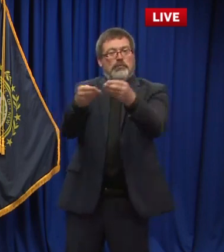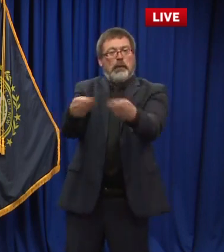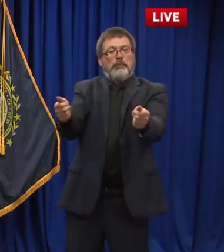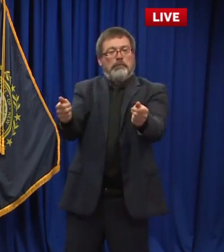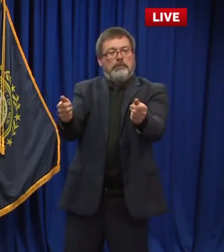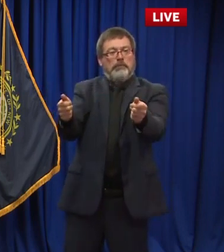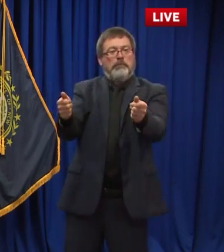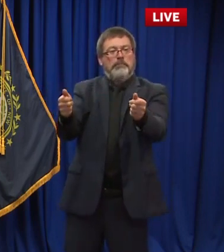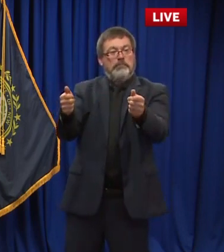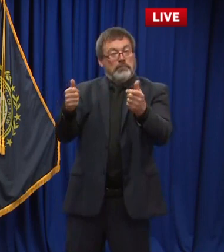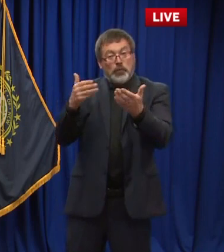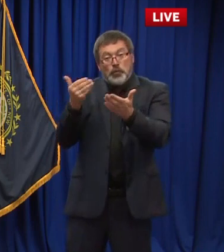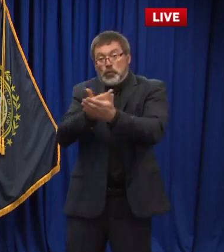THIS OUTBREAK IS CLOSE.